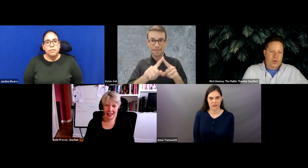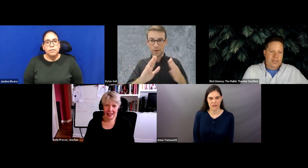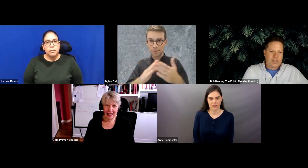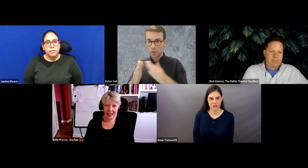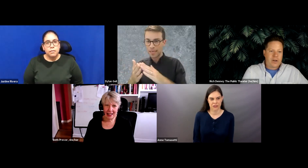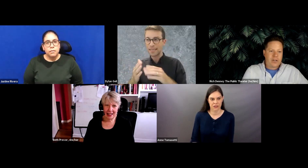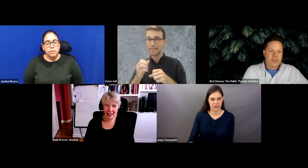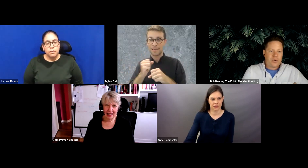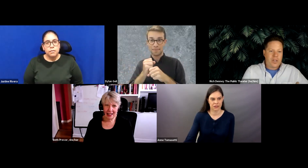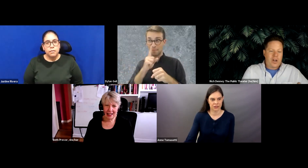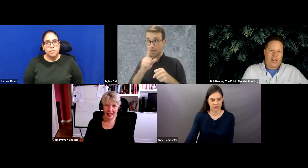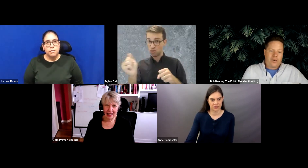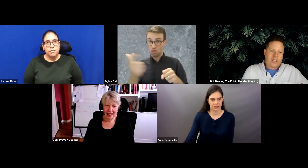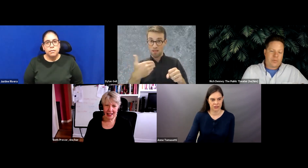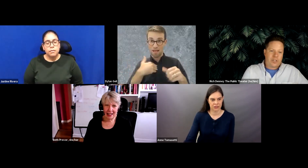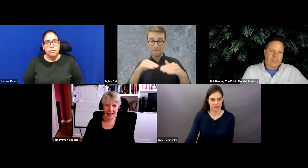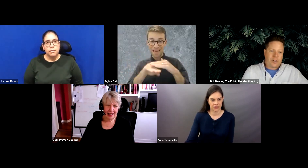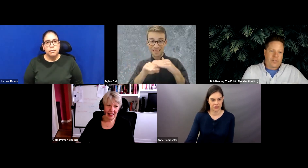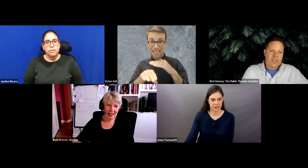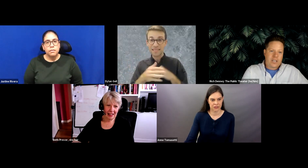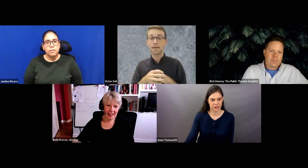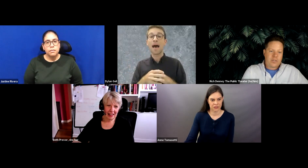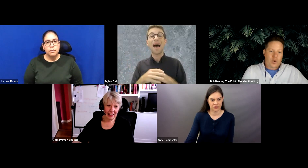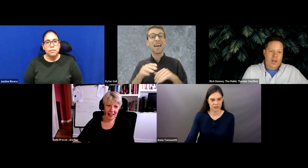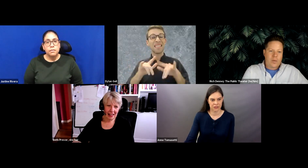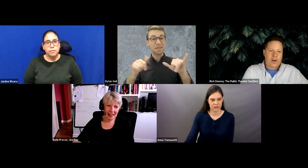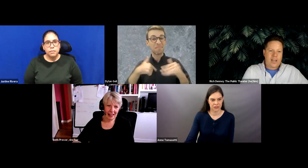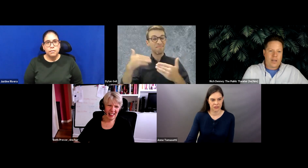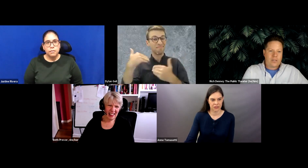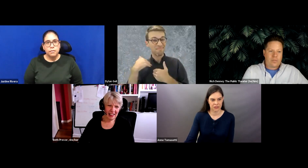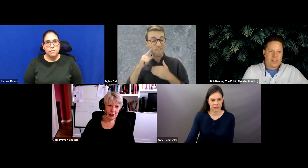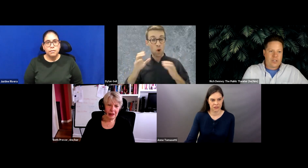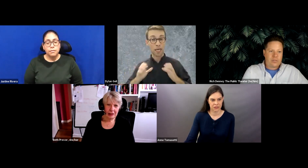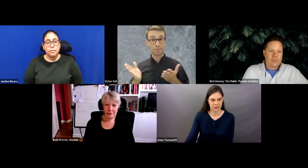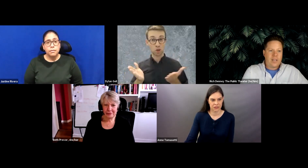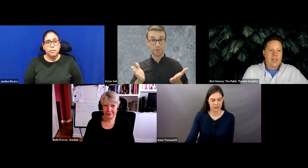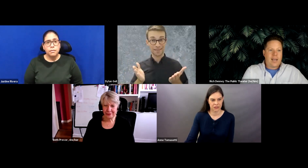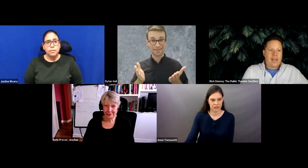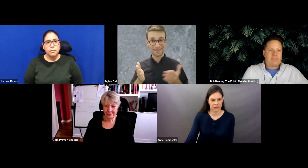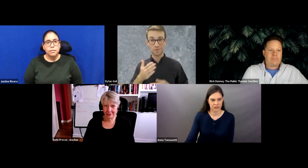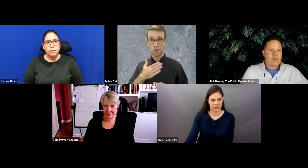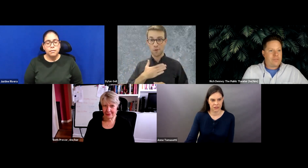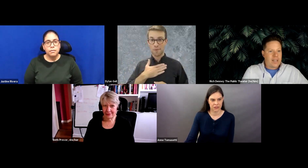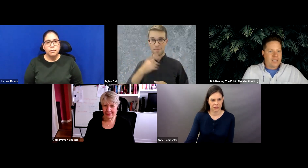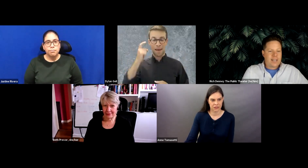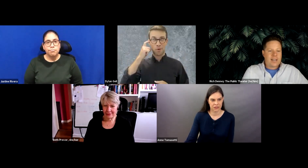organization, but also all of our customer service for all of our teams. So my brain went directly to refunds and